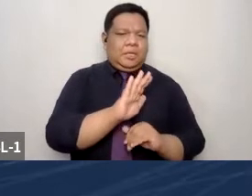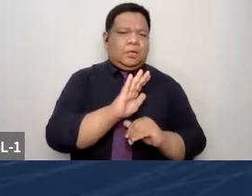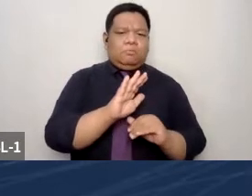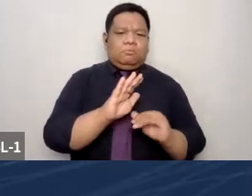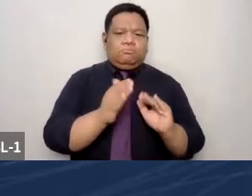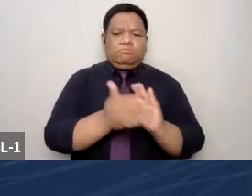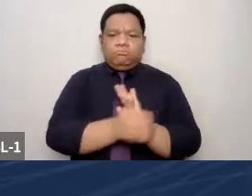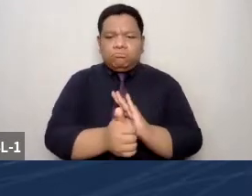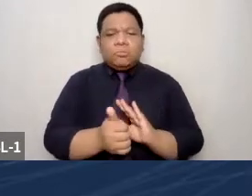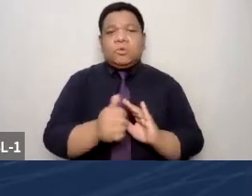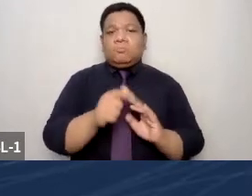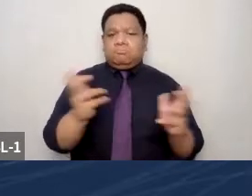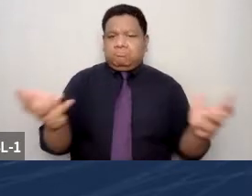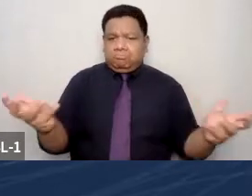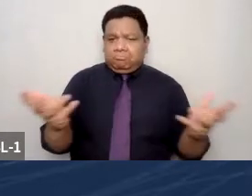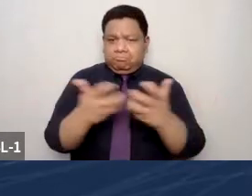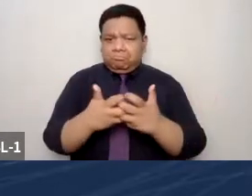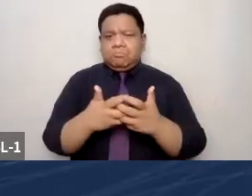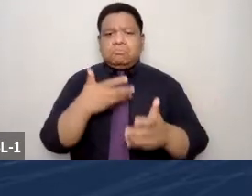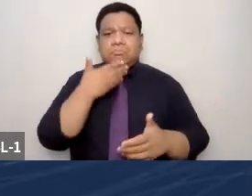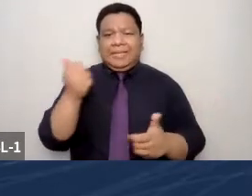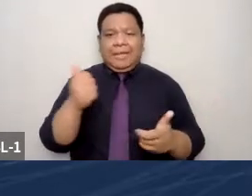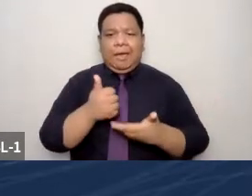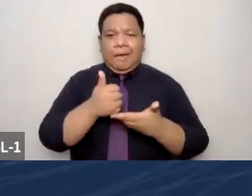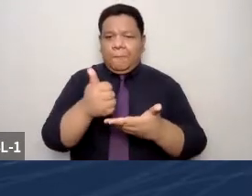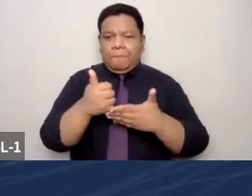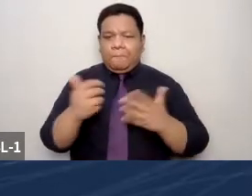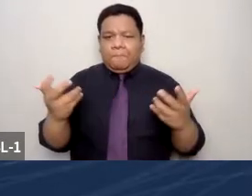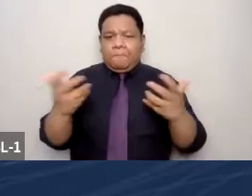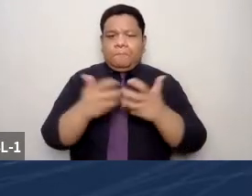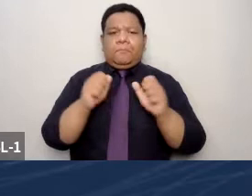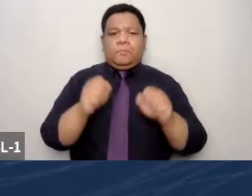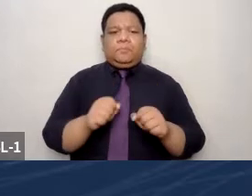So by helping each other, we can achieve our goals.